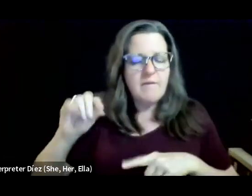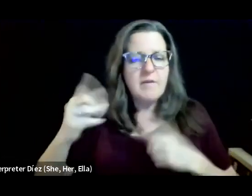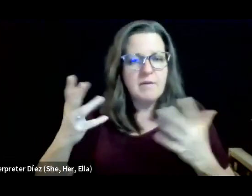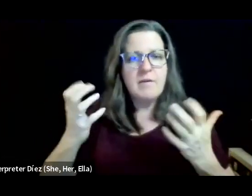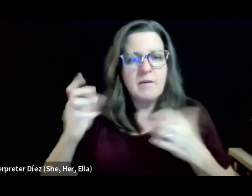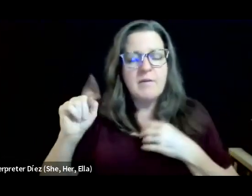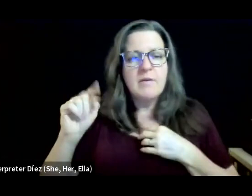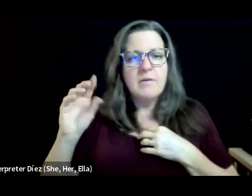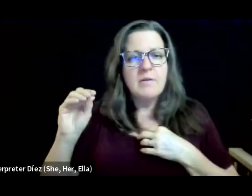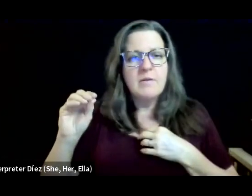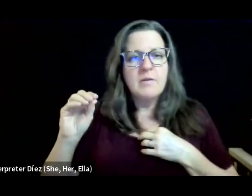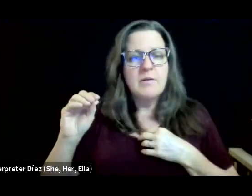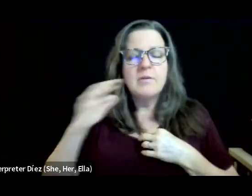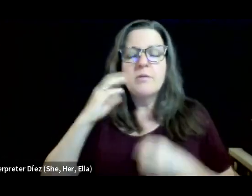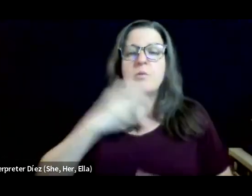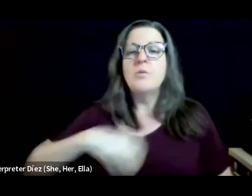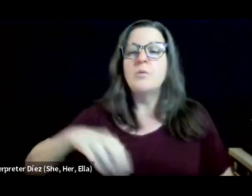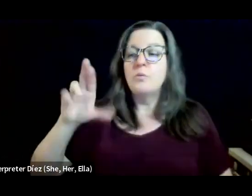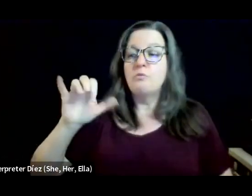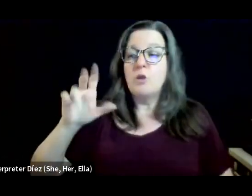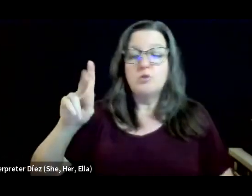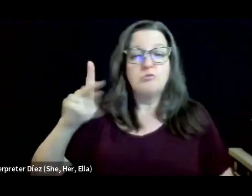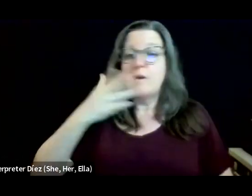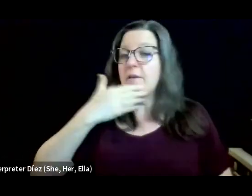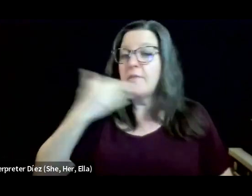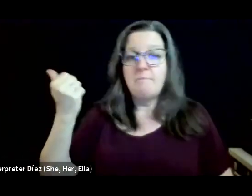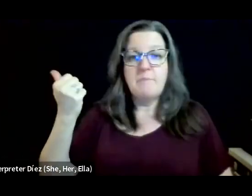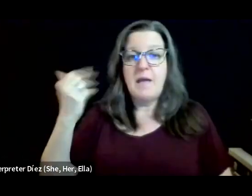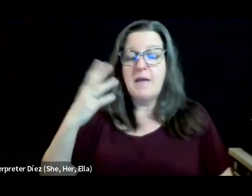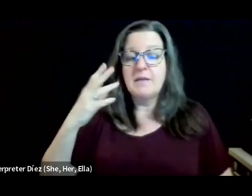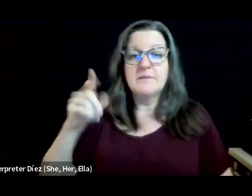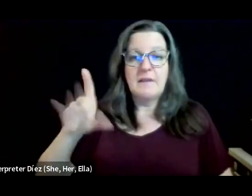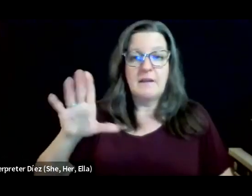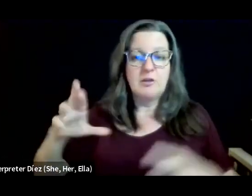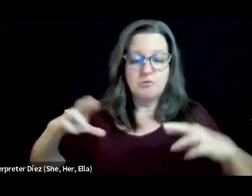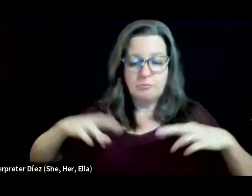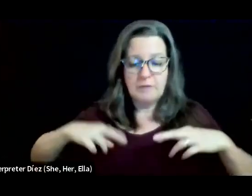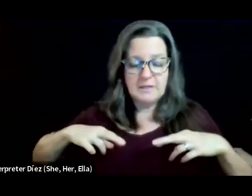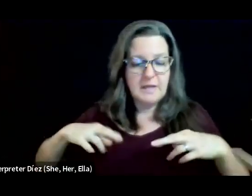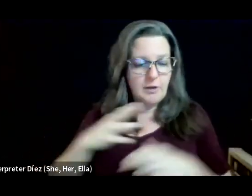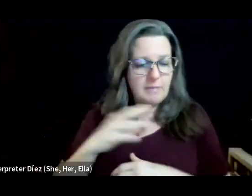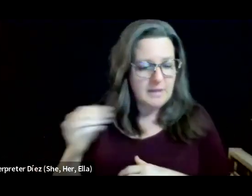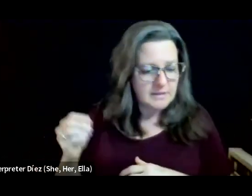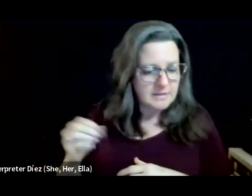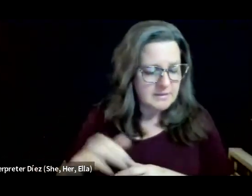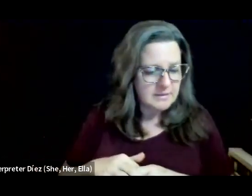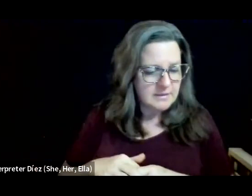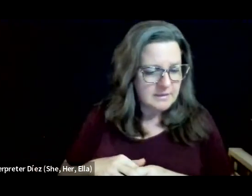wish Rick the very best in your retirement. And, uh, I want to say thank you